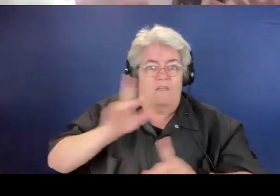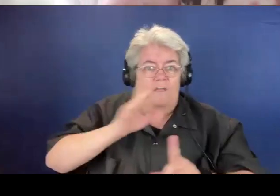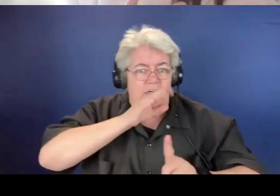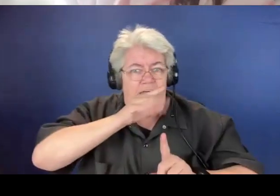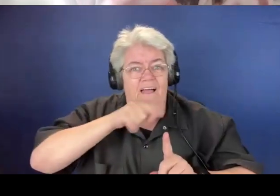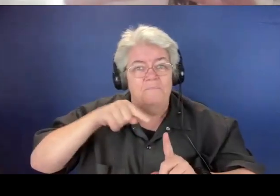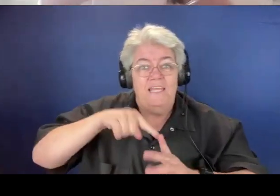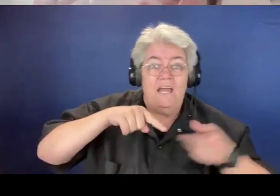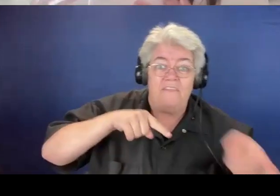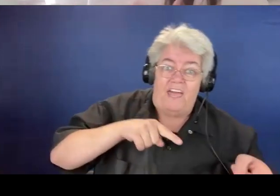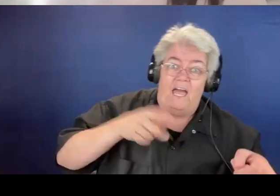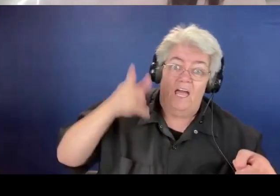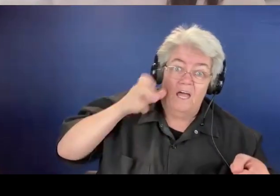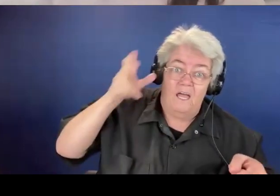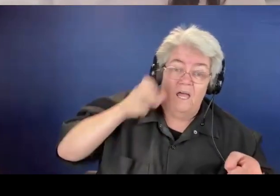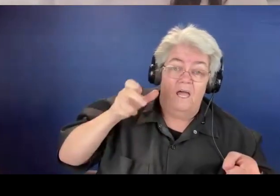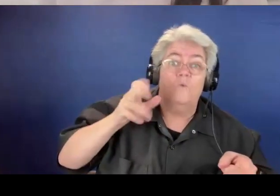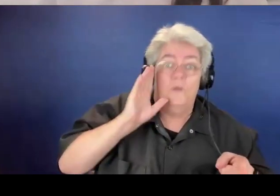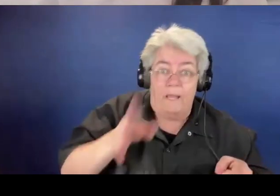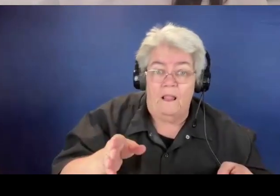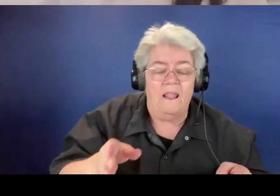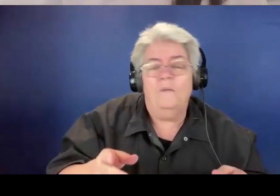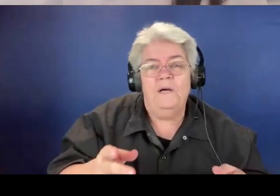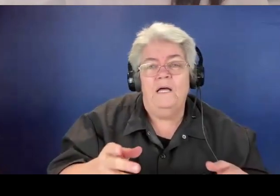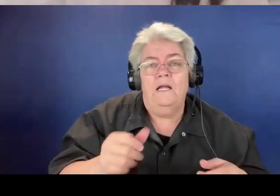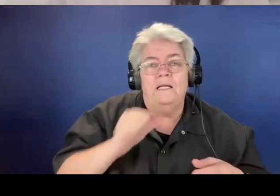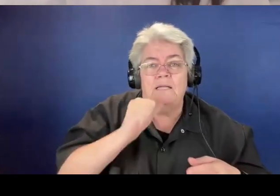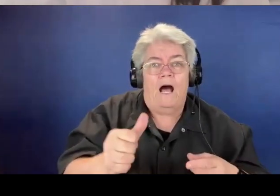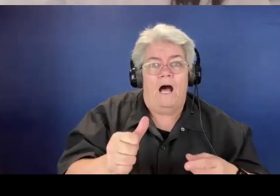So, quantity and quality both make a difference.